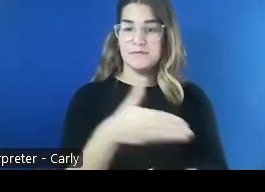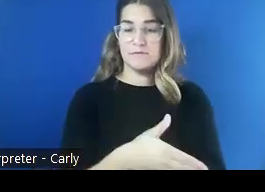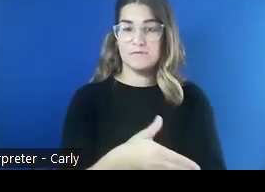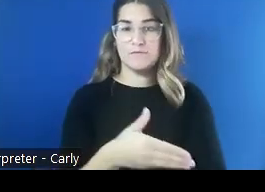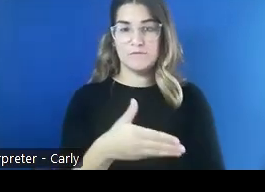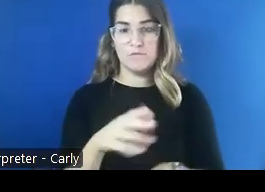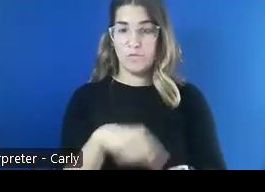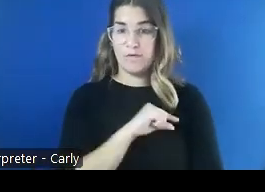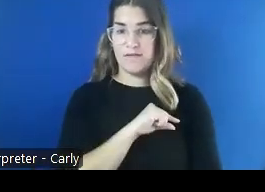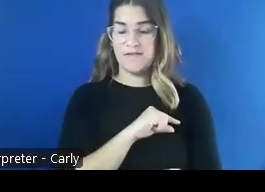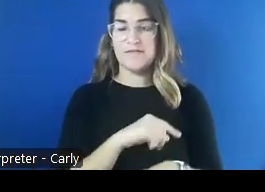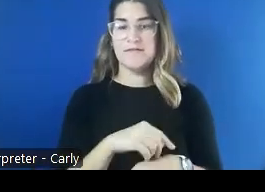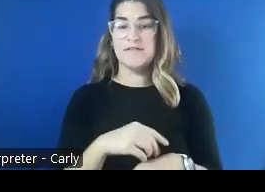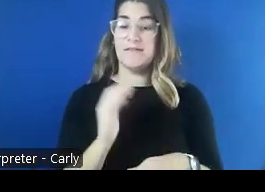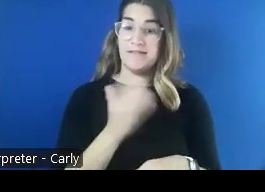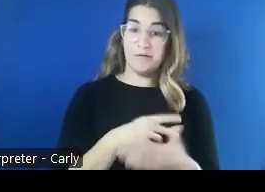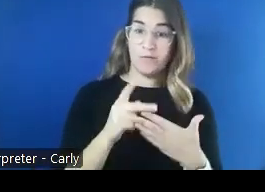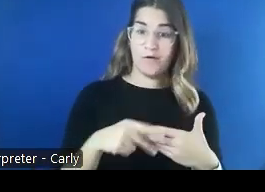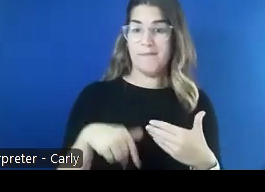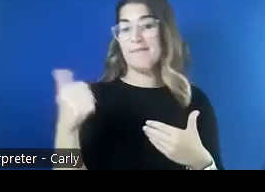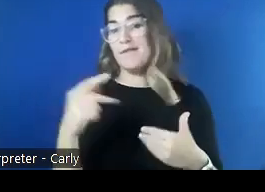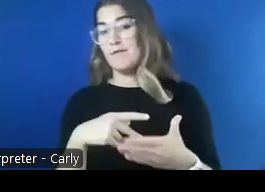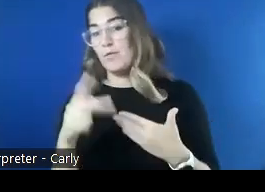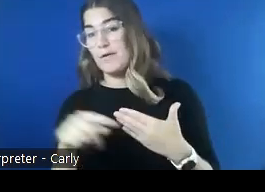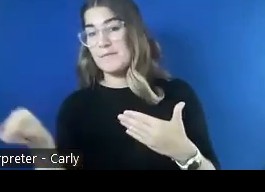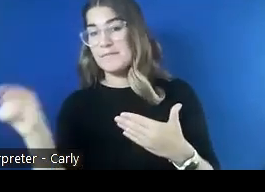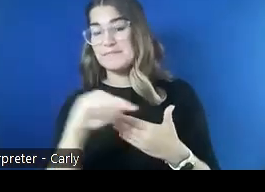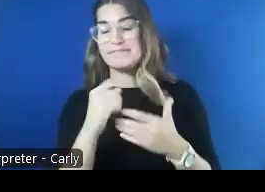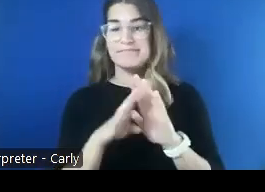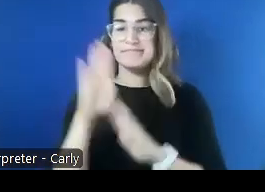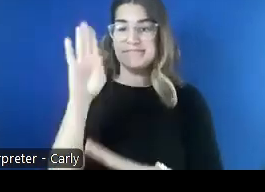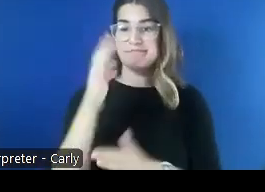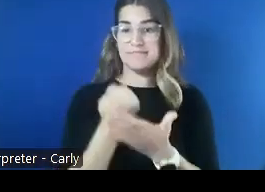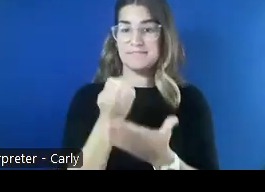programs and expand the growing evidence base for this approach we're engaged in some research and